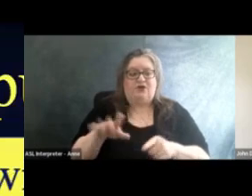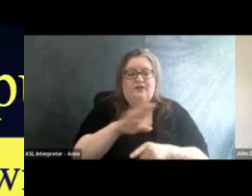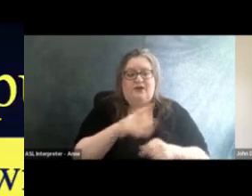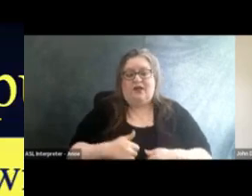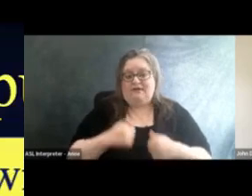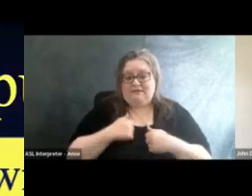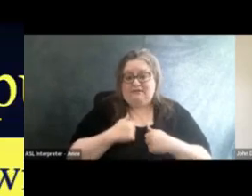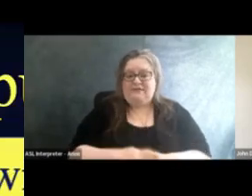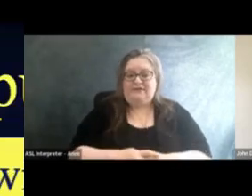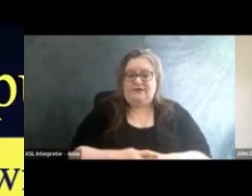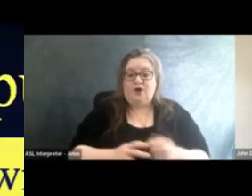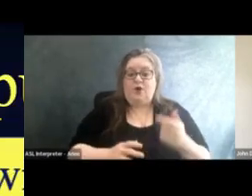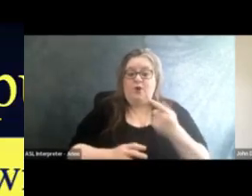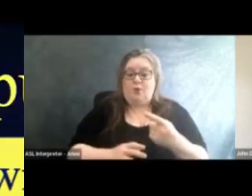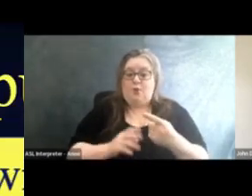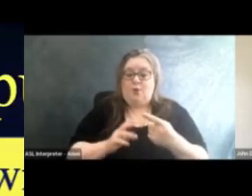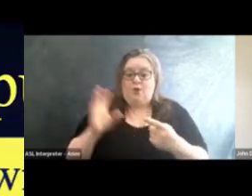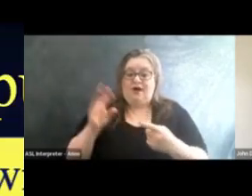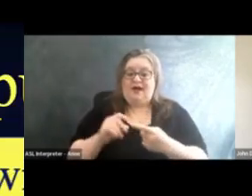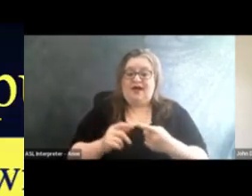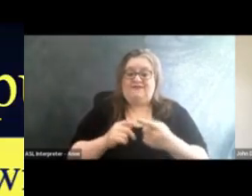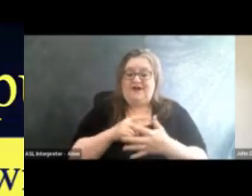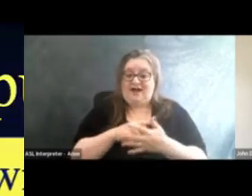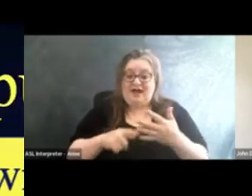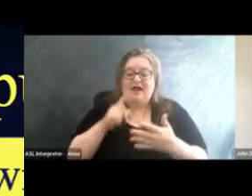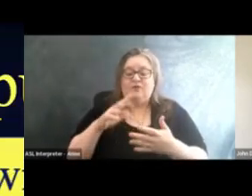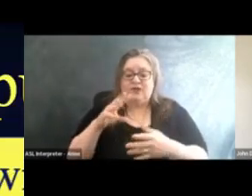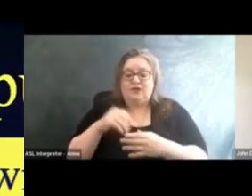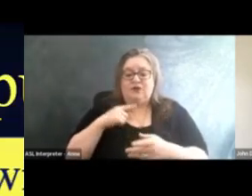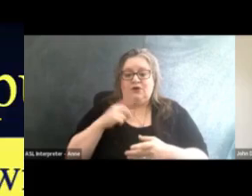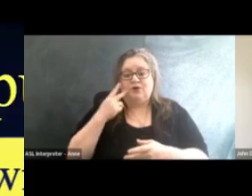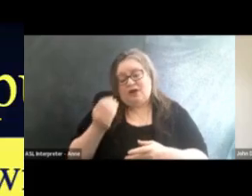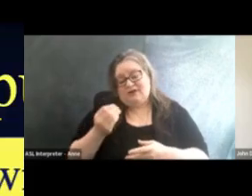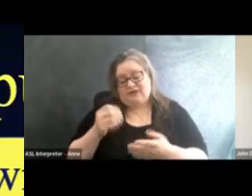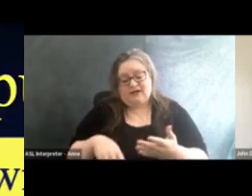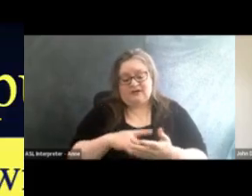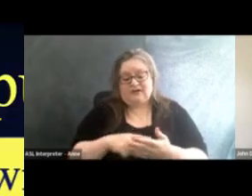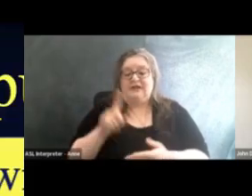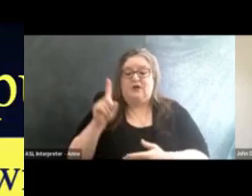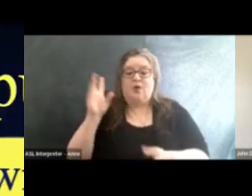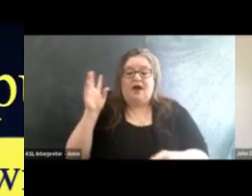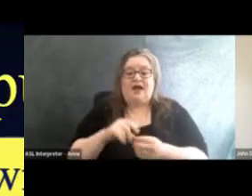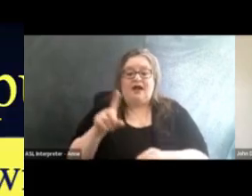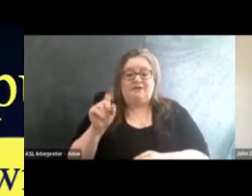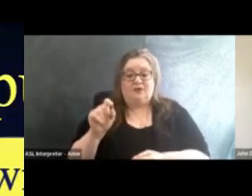one in five will have had one with loss of consciousness, and one in 20 will have had a moderate or severe traumatic